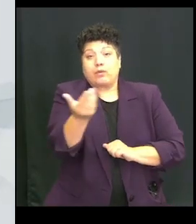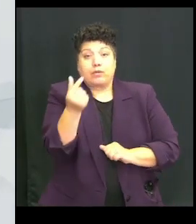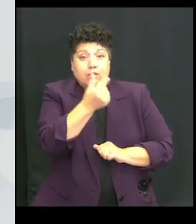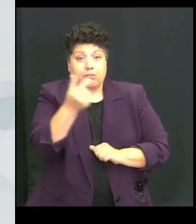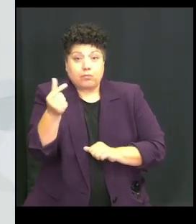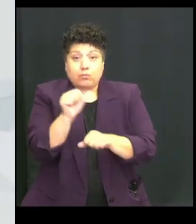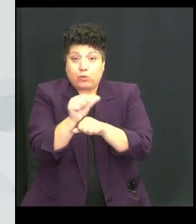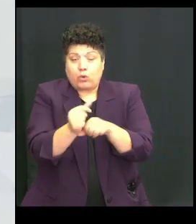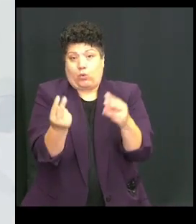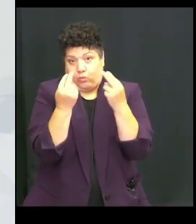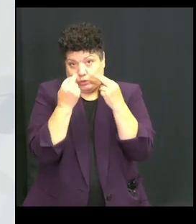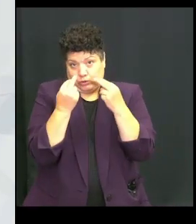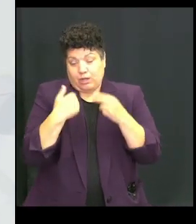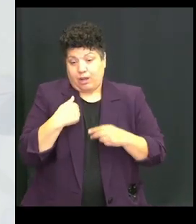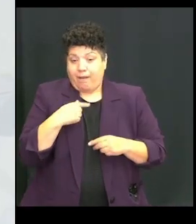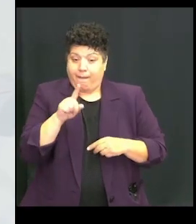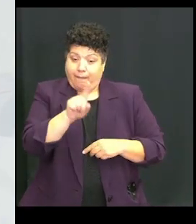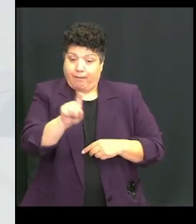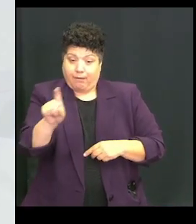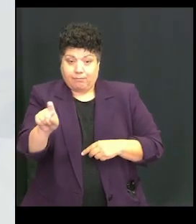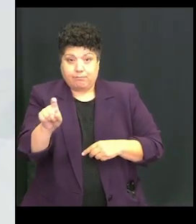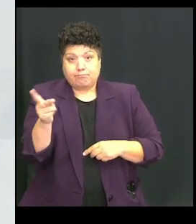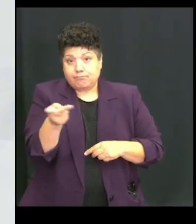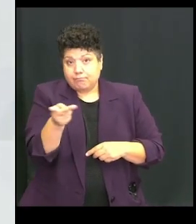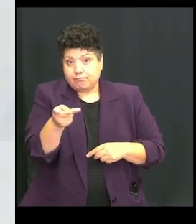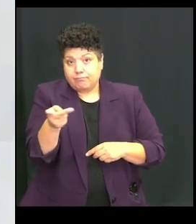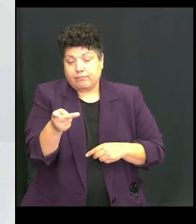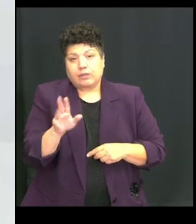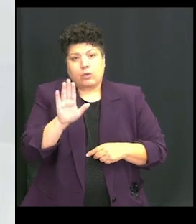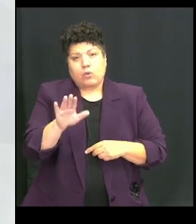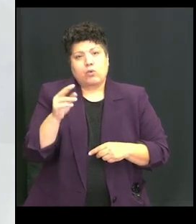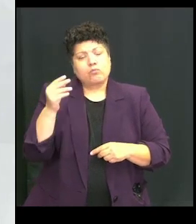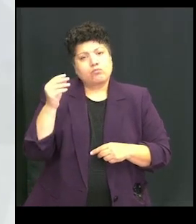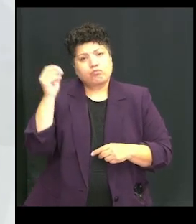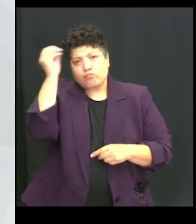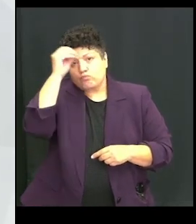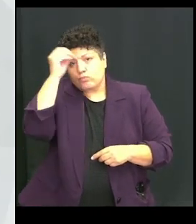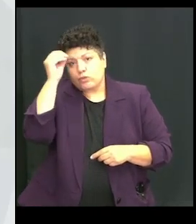And so maybe if I can ask both Scott and Eric, your views just in a sentence or two.